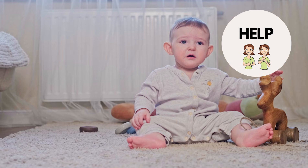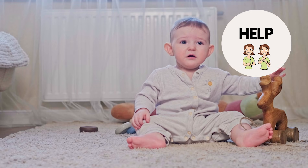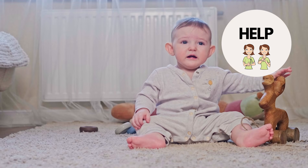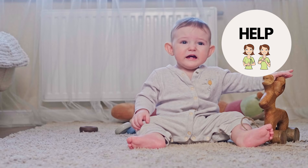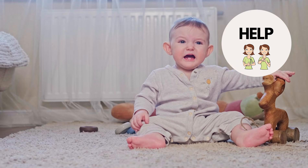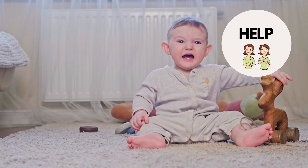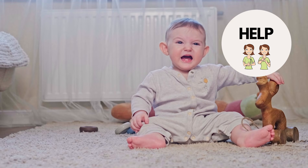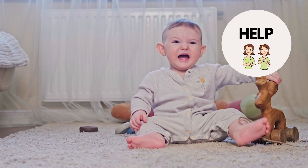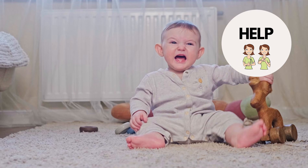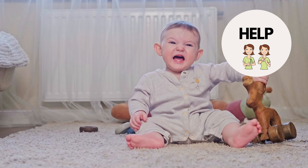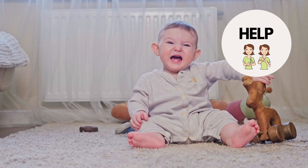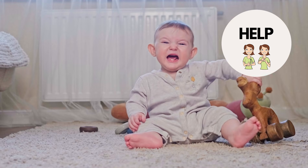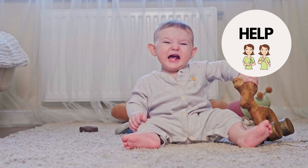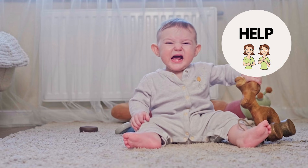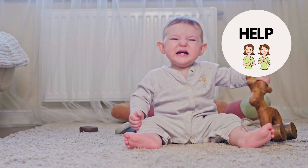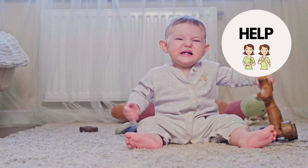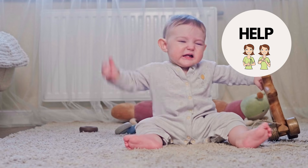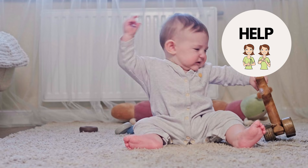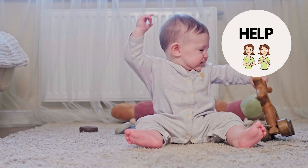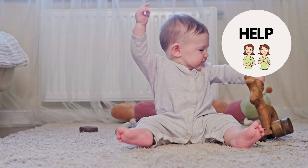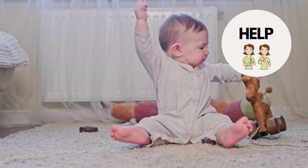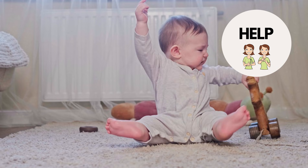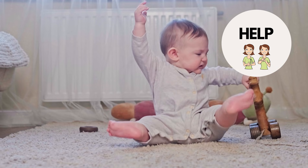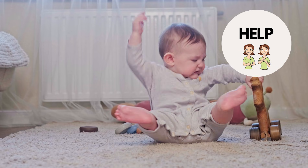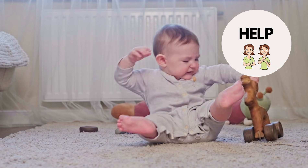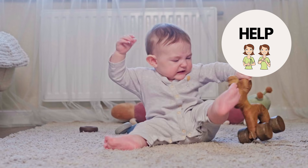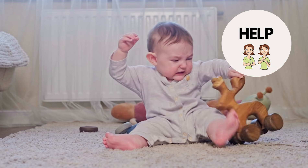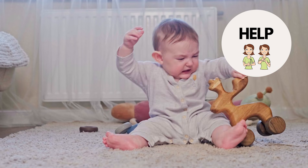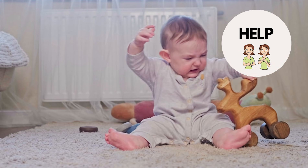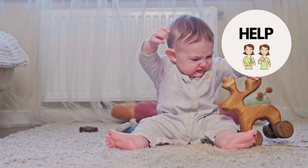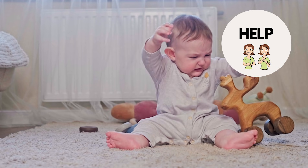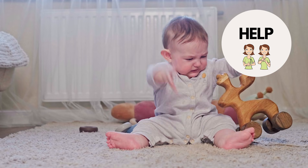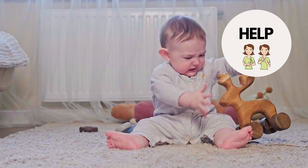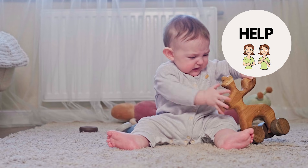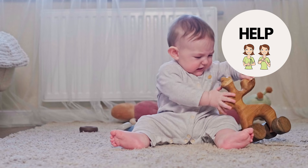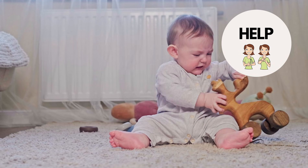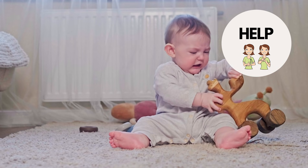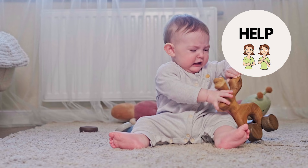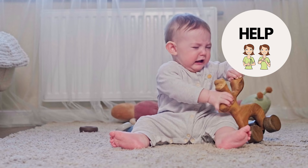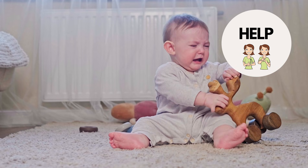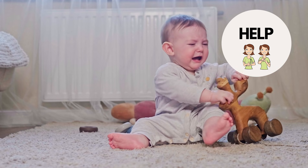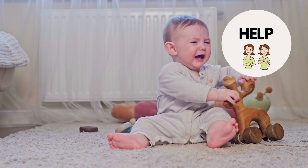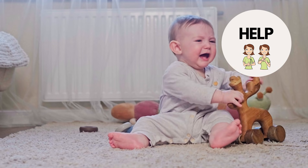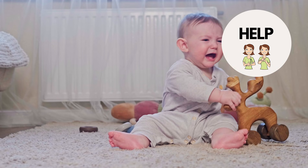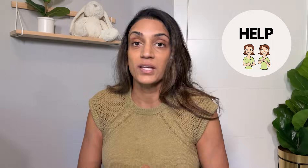or frustrated with the toy, say help and sign it, and then help them. Associating help with what you're doing.